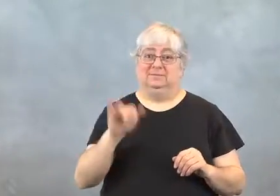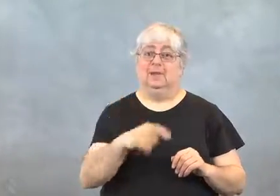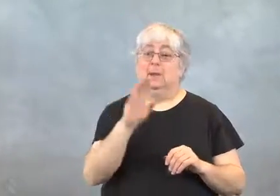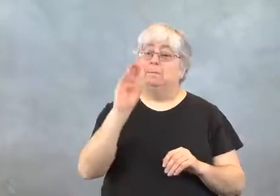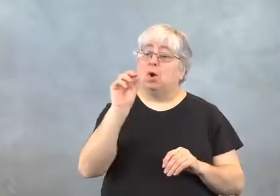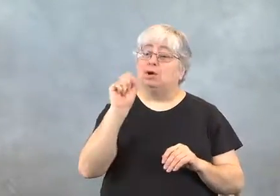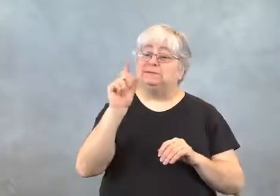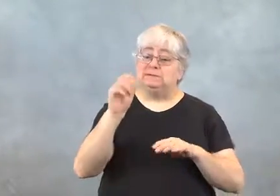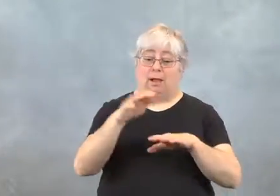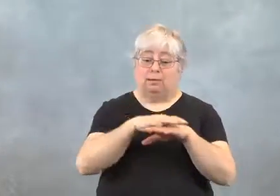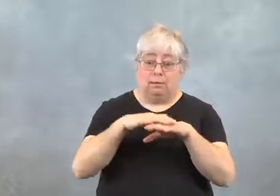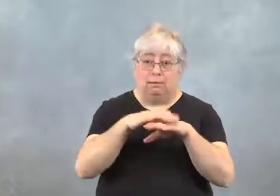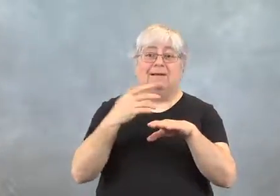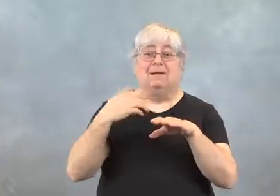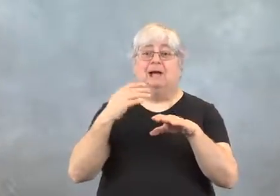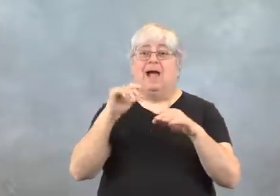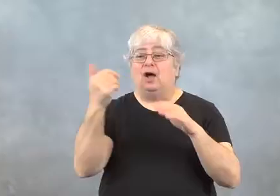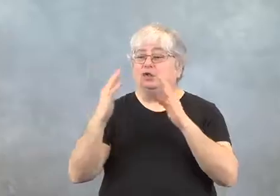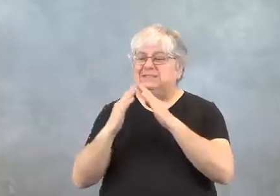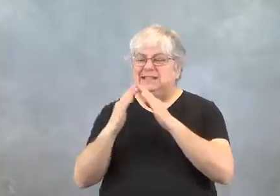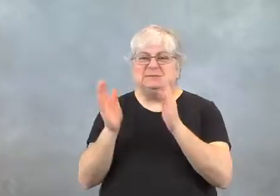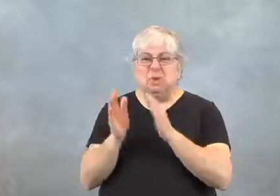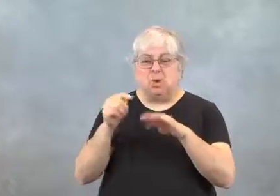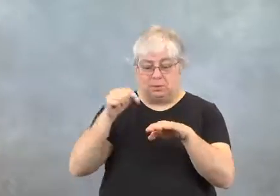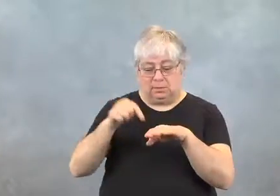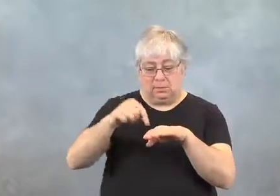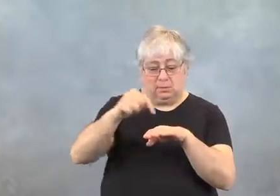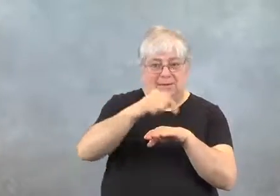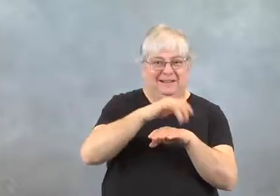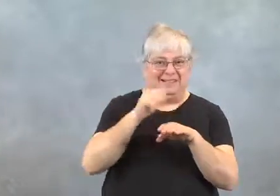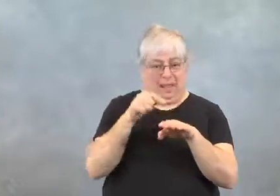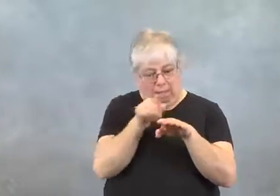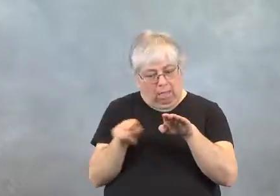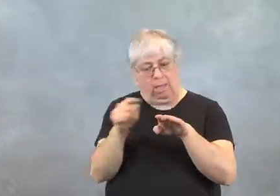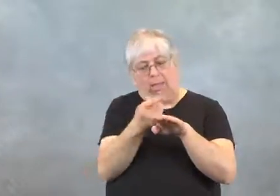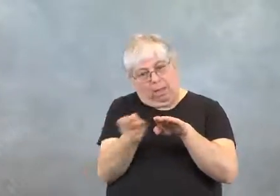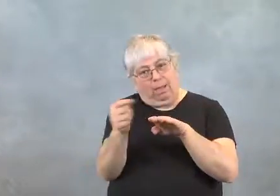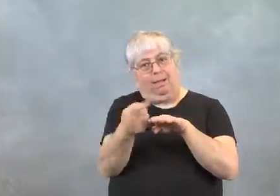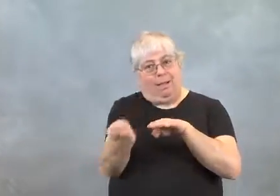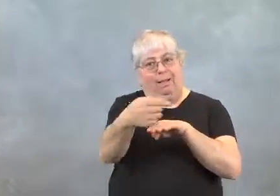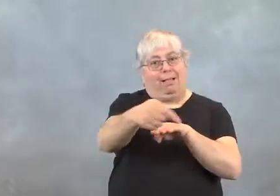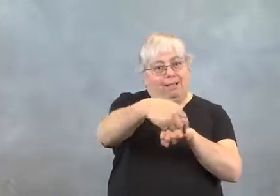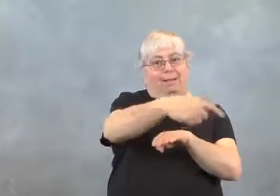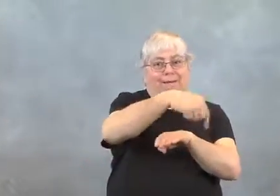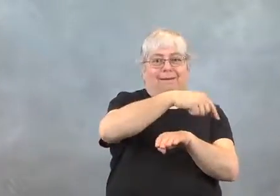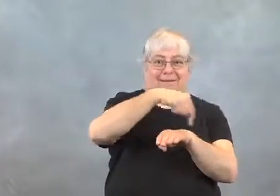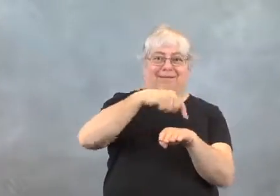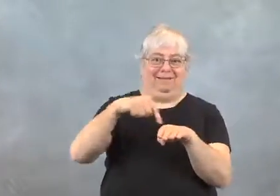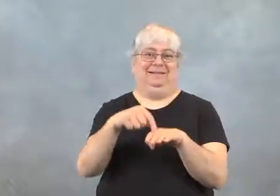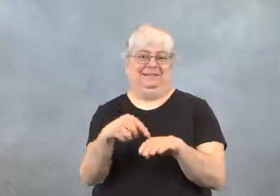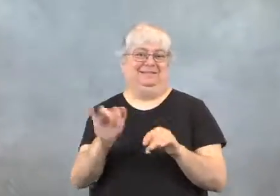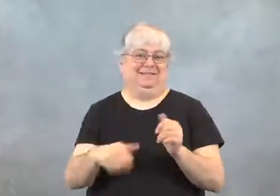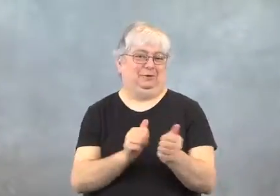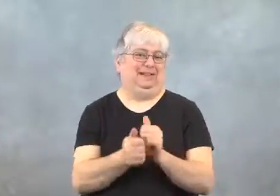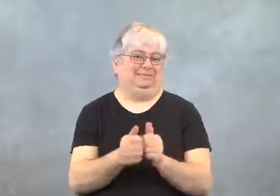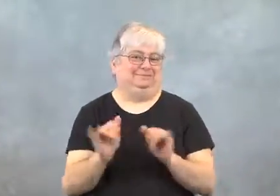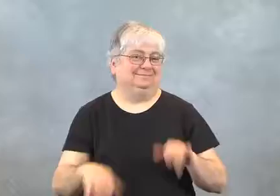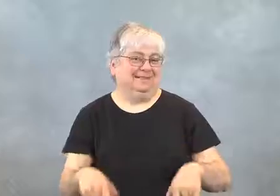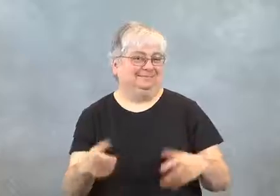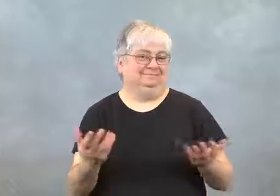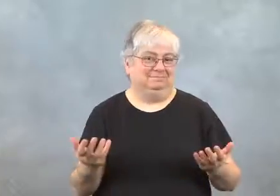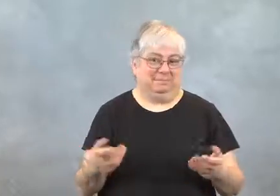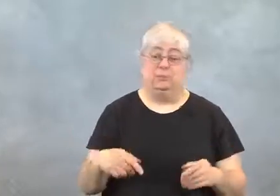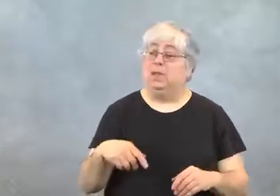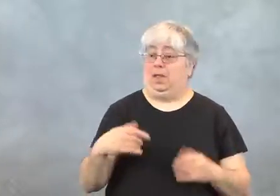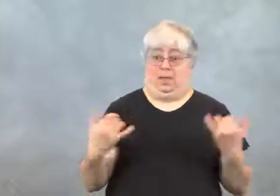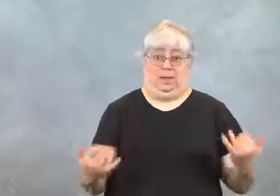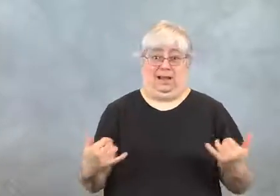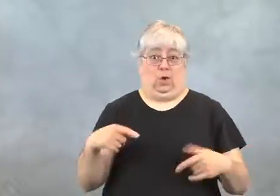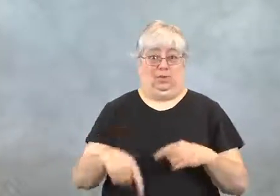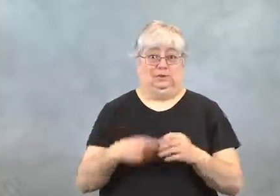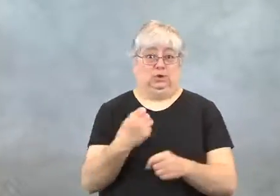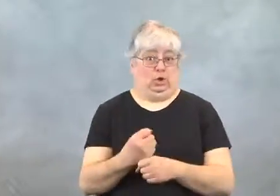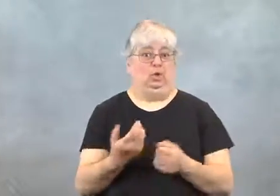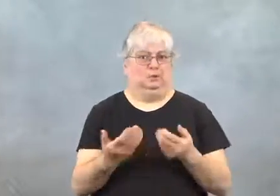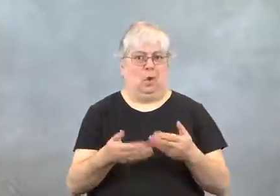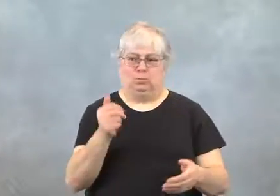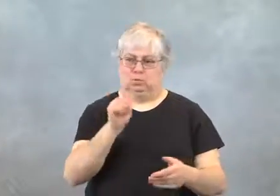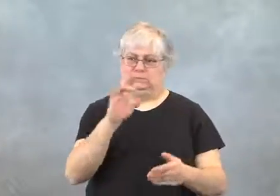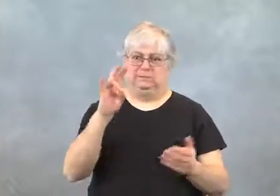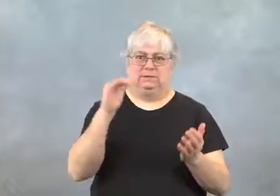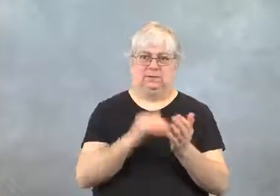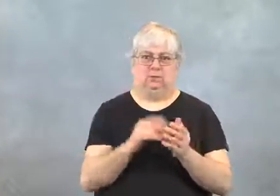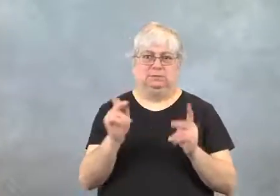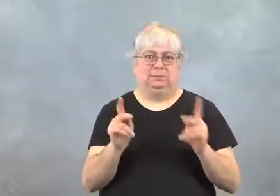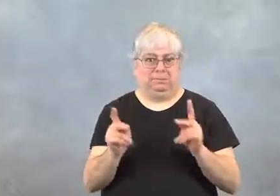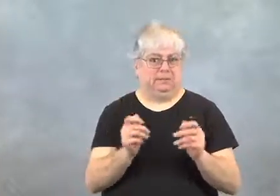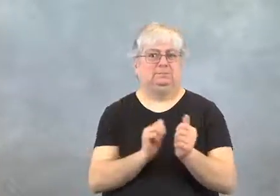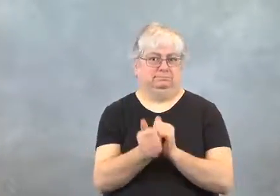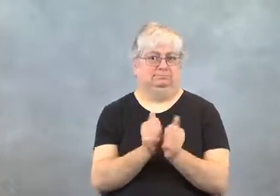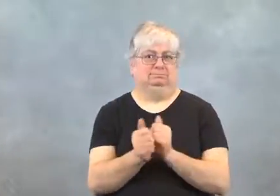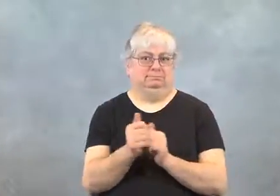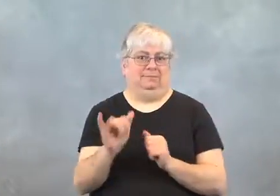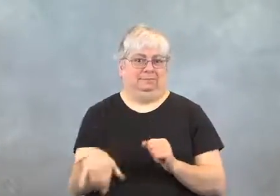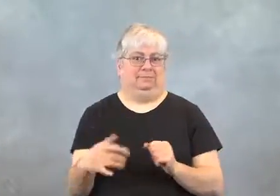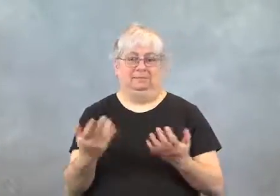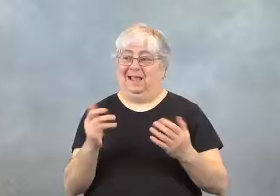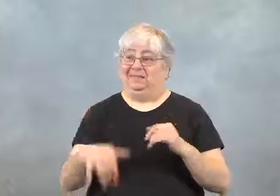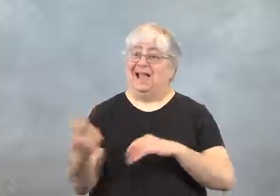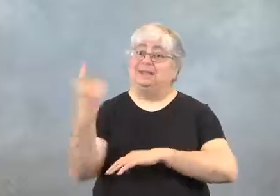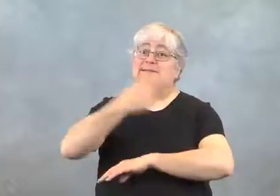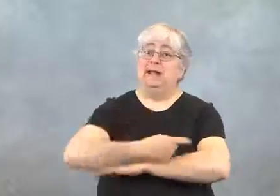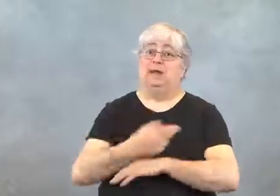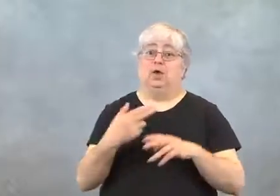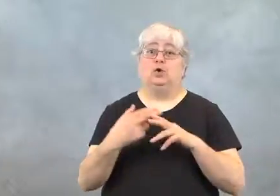The race circuit goes through several small towns around the Boston area.